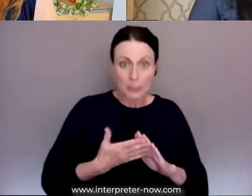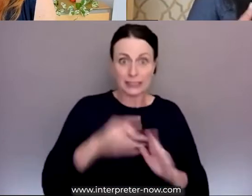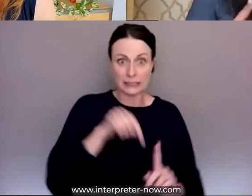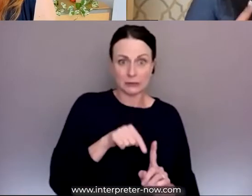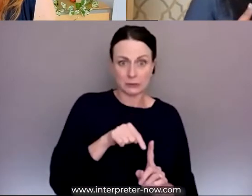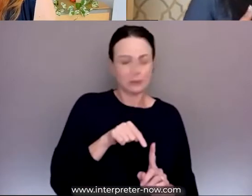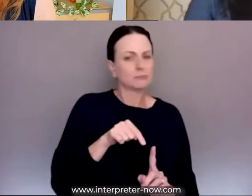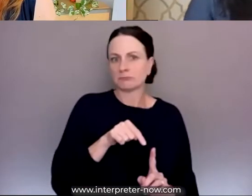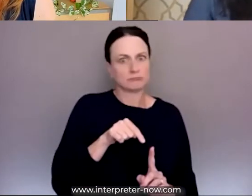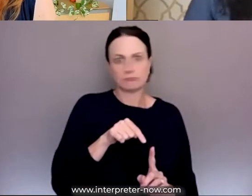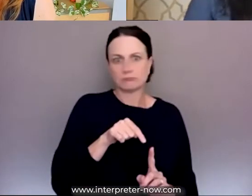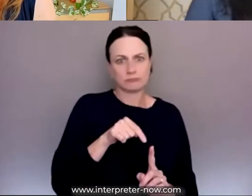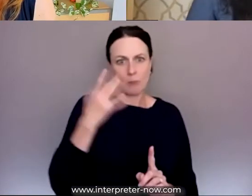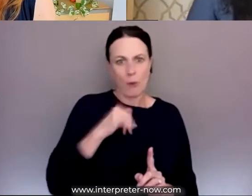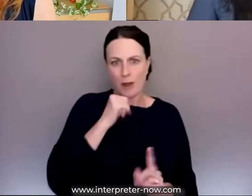I don't know why we are not talking about it.